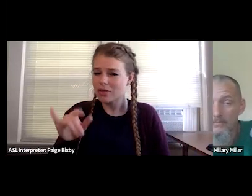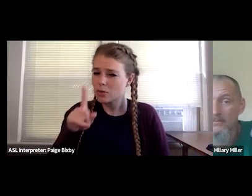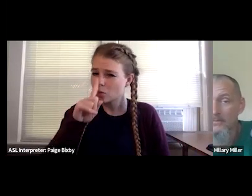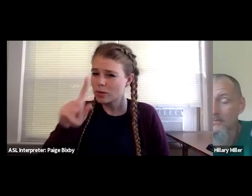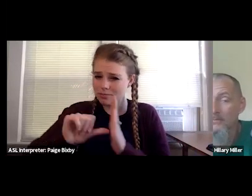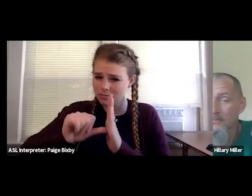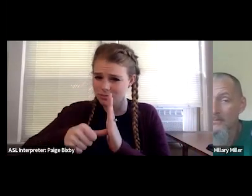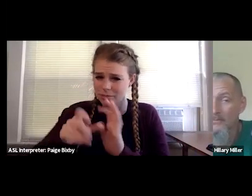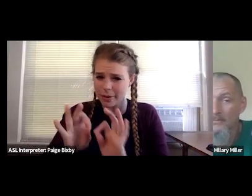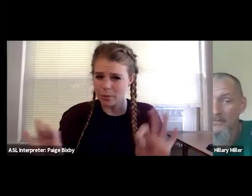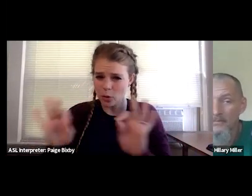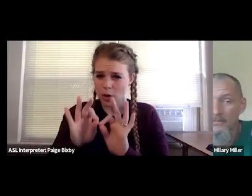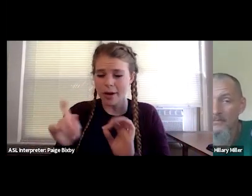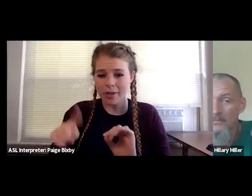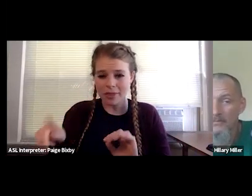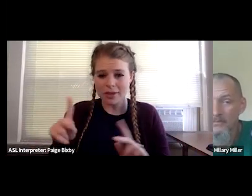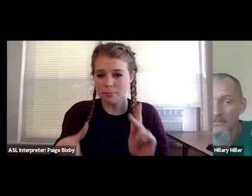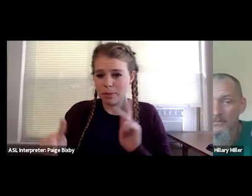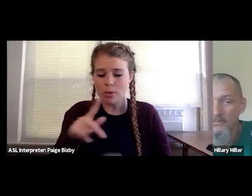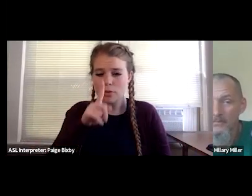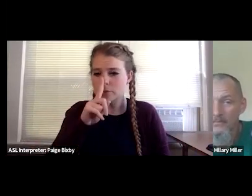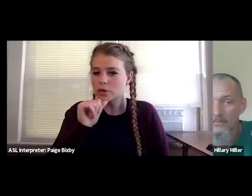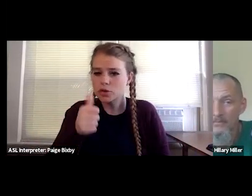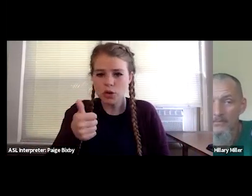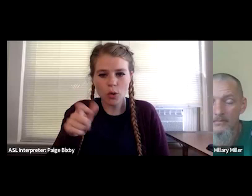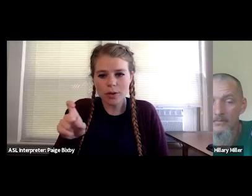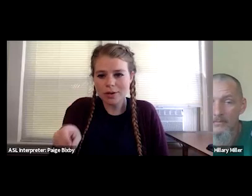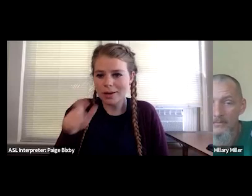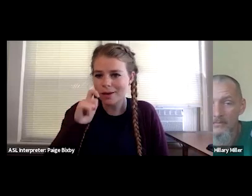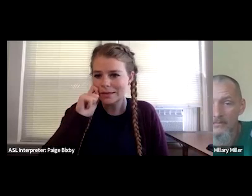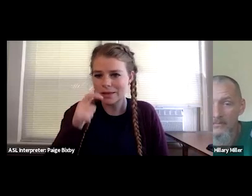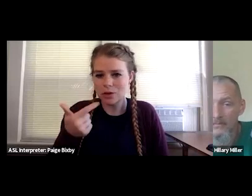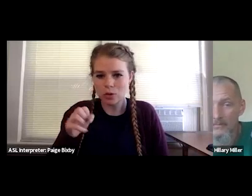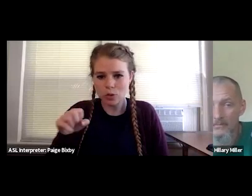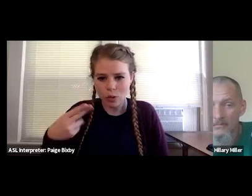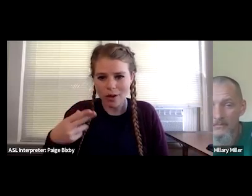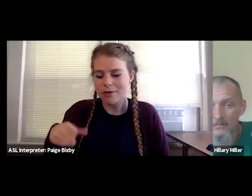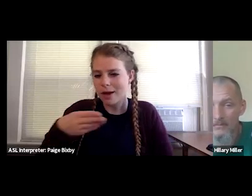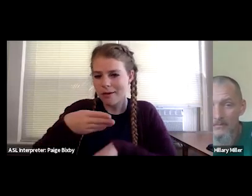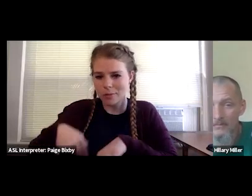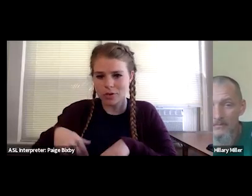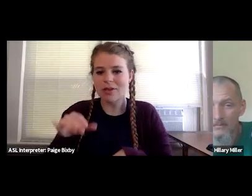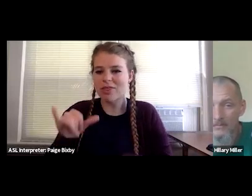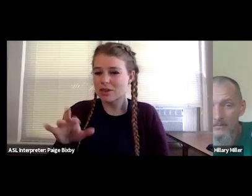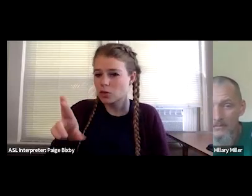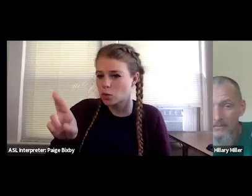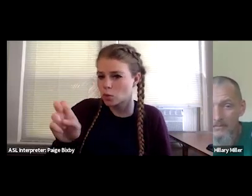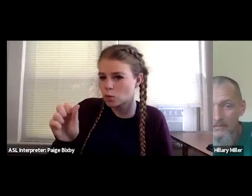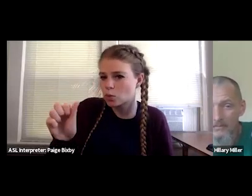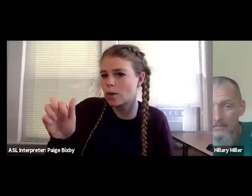is these folks do not need skin grafts and amputations. Very rarely is that something that's needed, and they can be healed, it might take months,